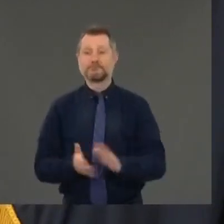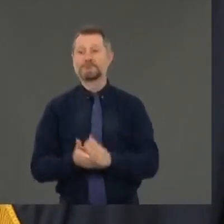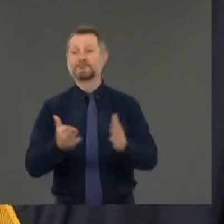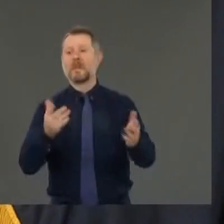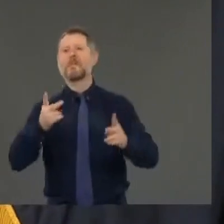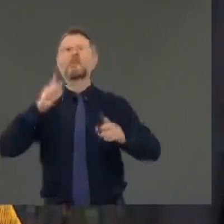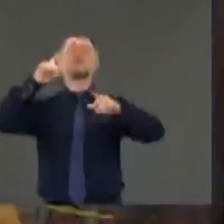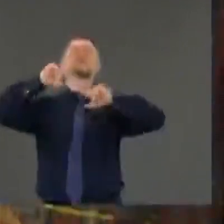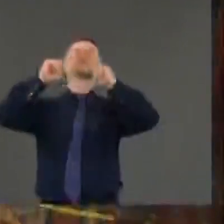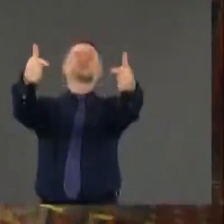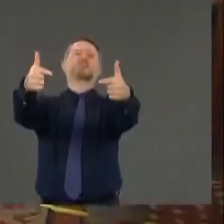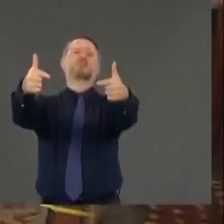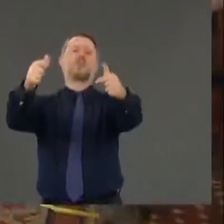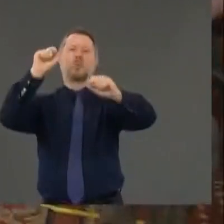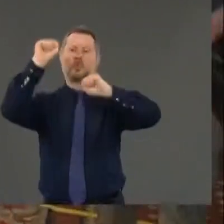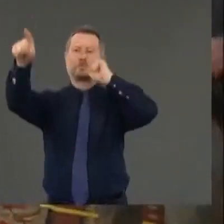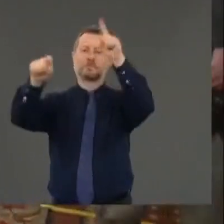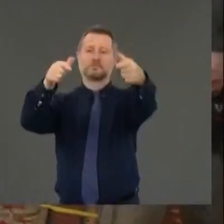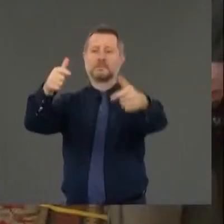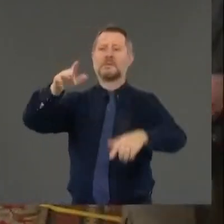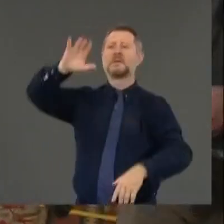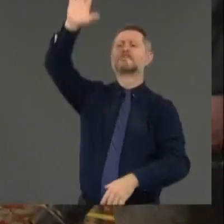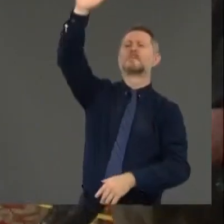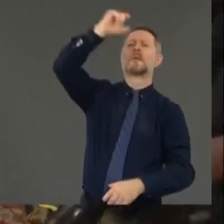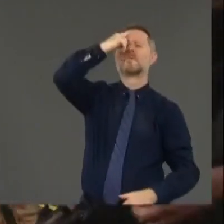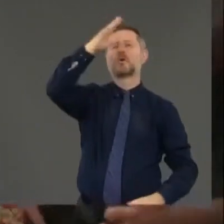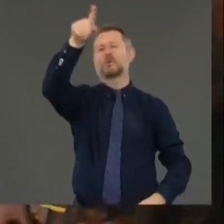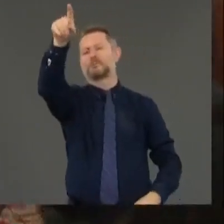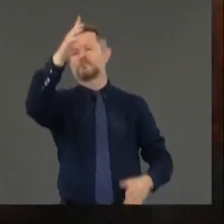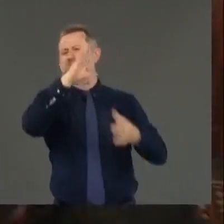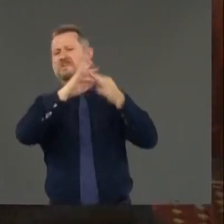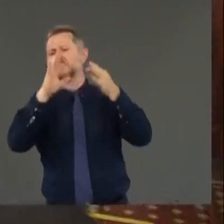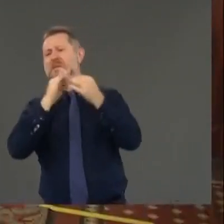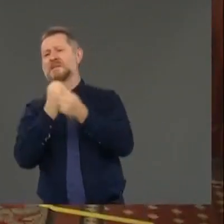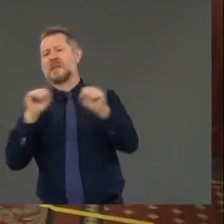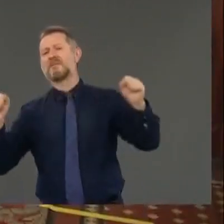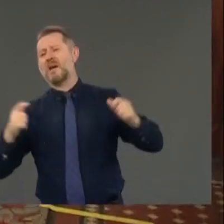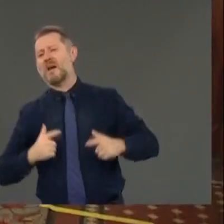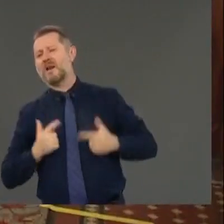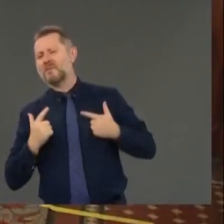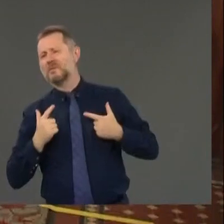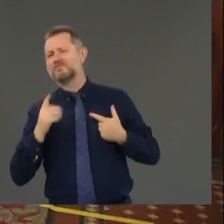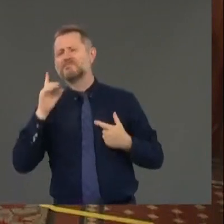I SIGNED THE EXECUTIVE ORDER.